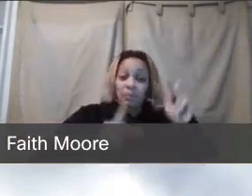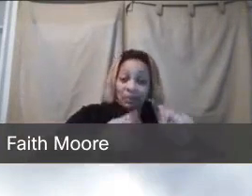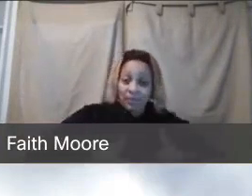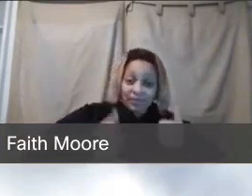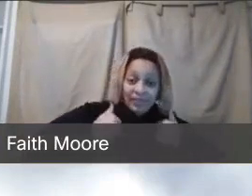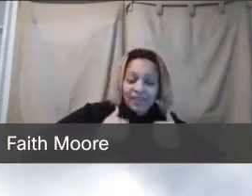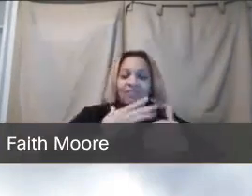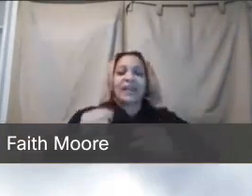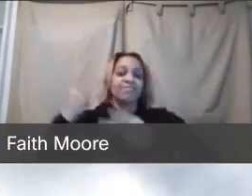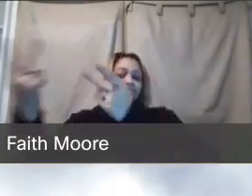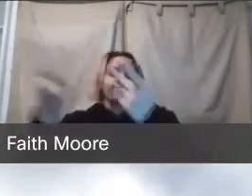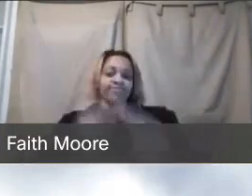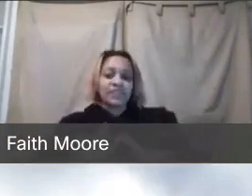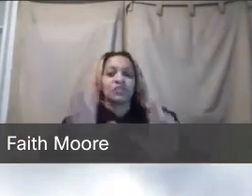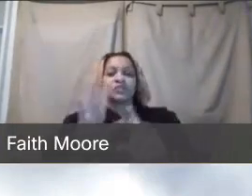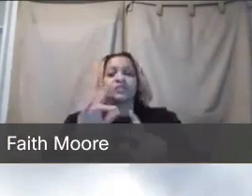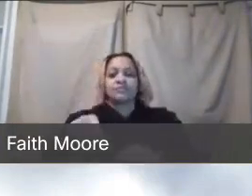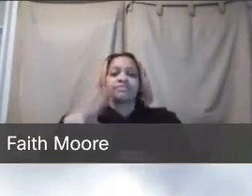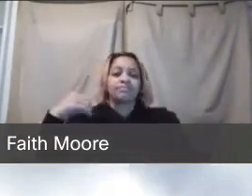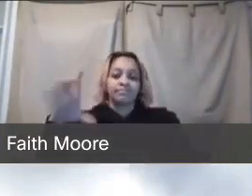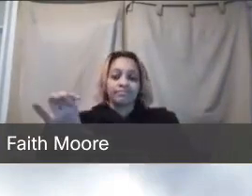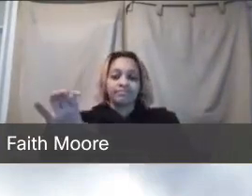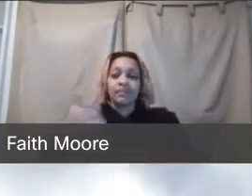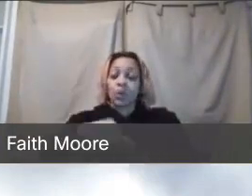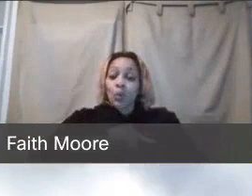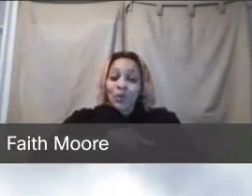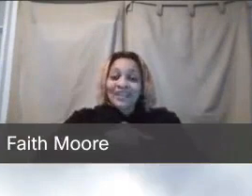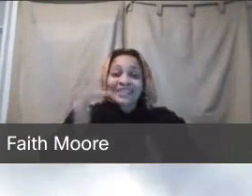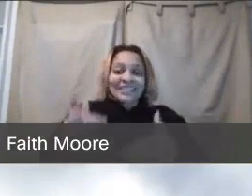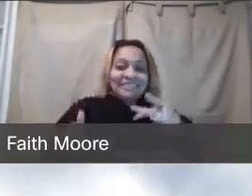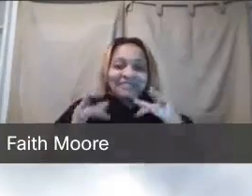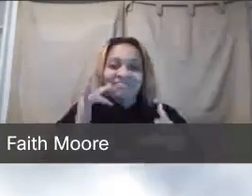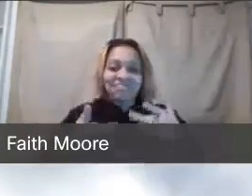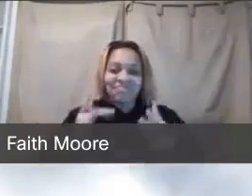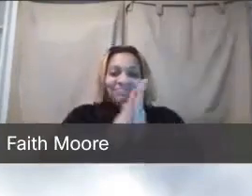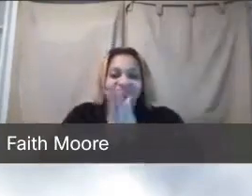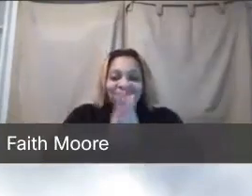Will and the design team are eager to present the project and get your feedback. So thank you.